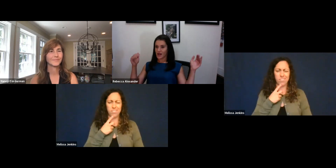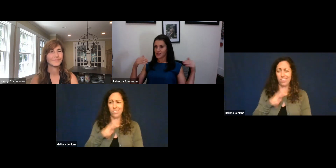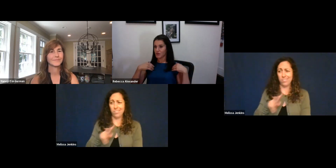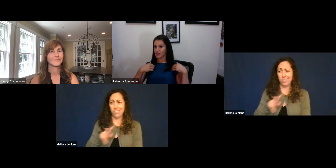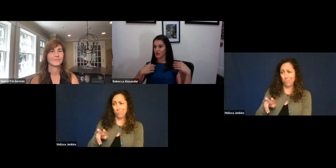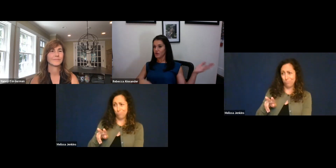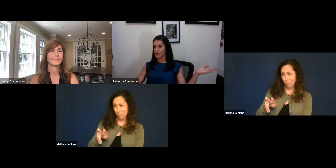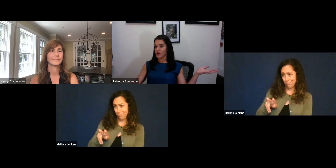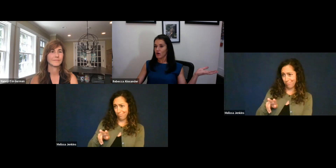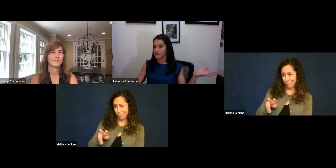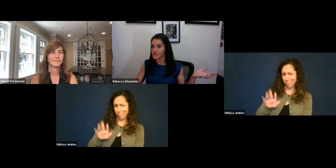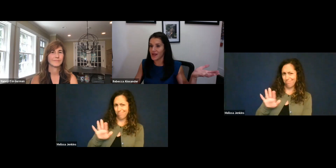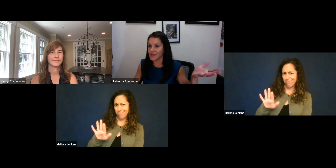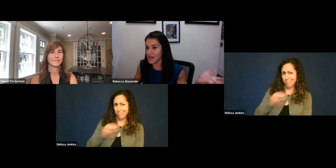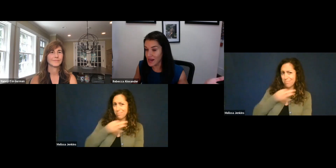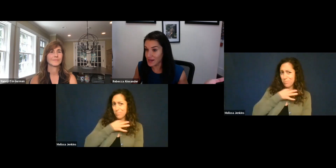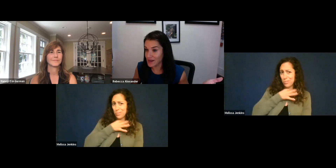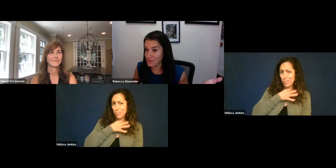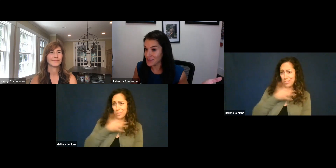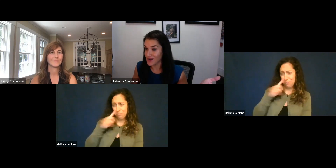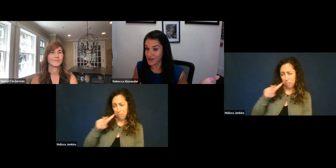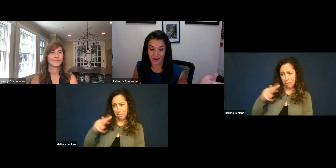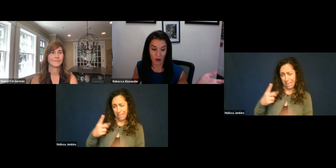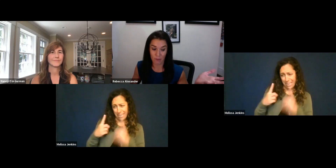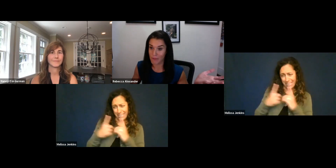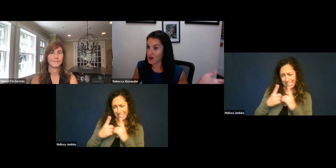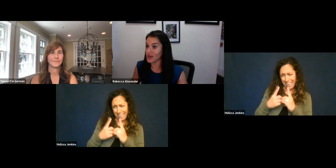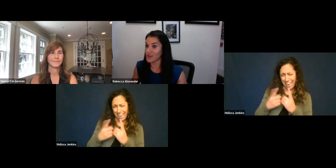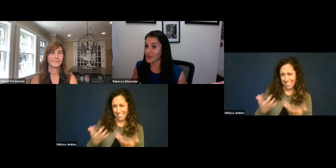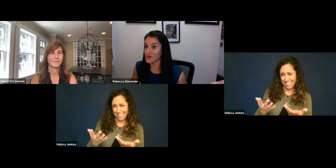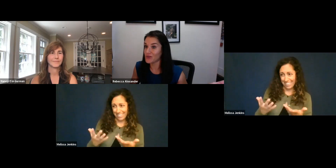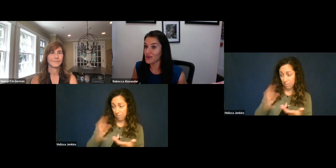I just want to know if you want to go on a second date. I'm not talking about marrying you.